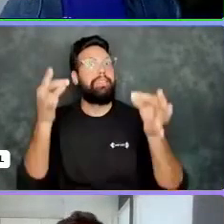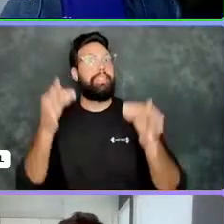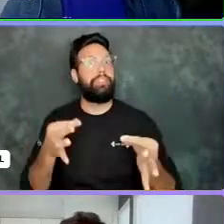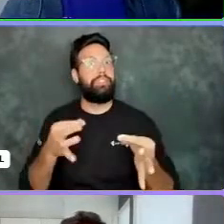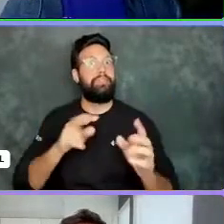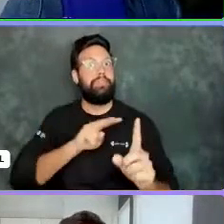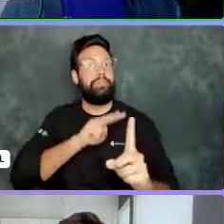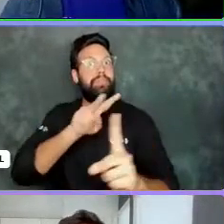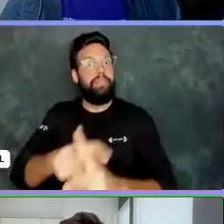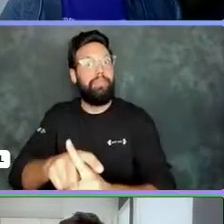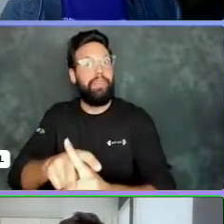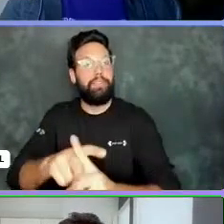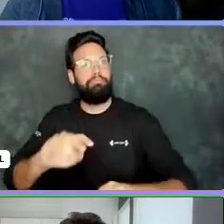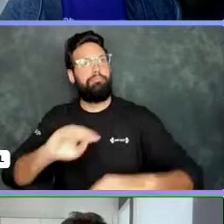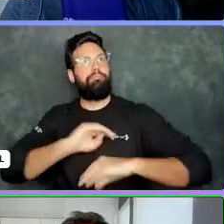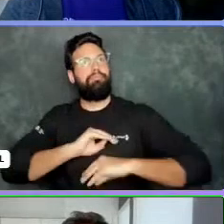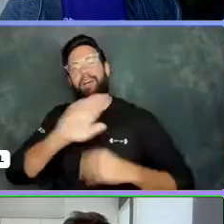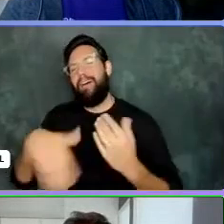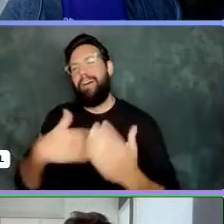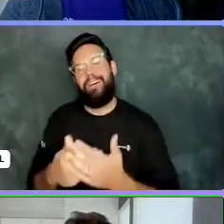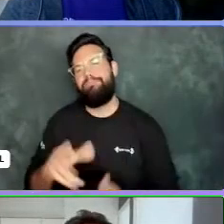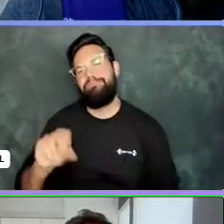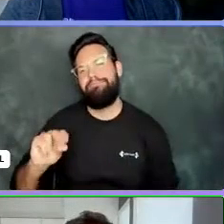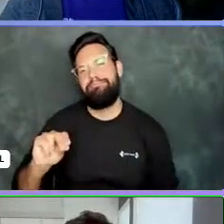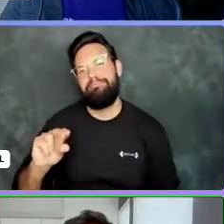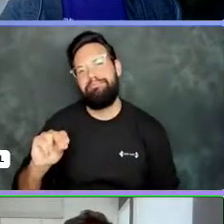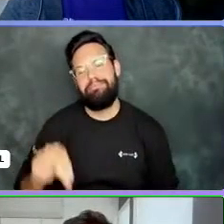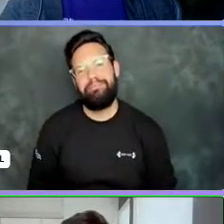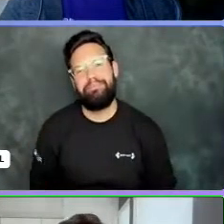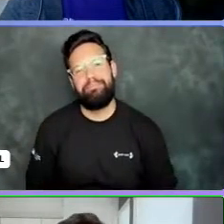you've come up with. [>>] Yeah, I love that. It's never